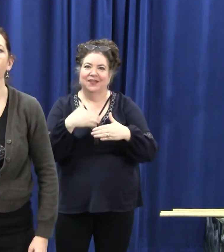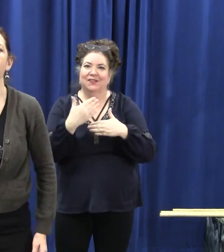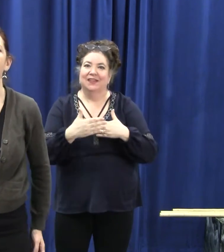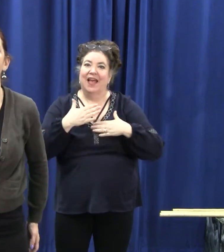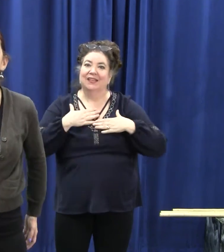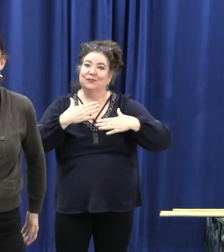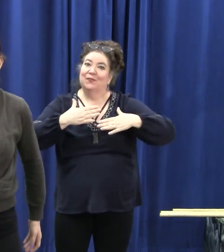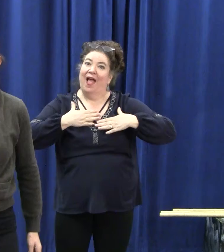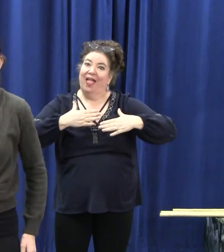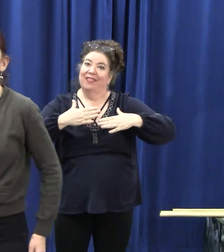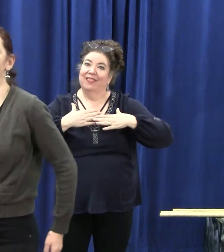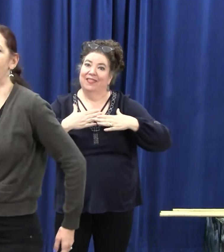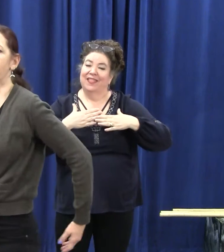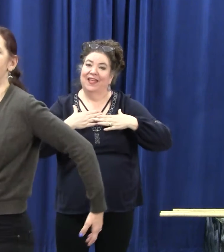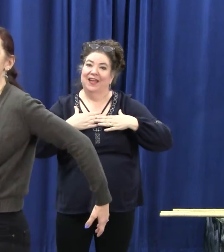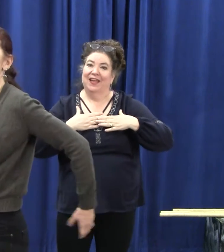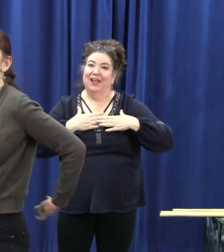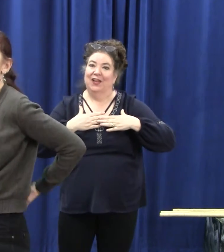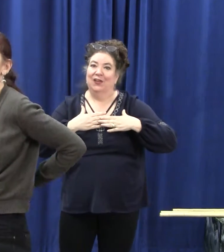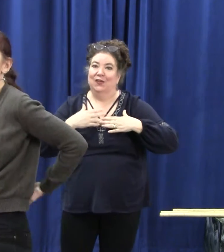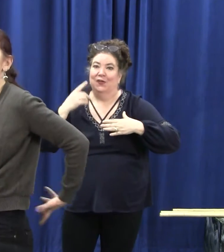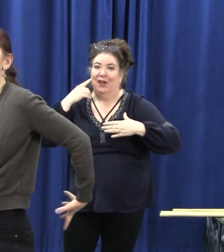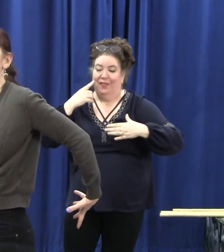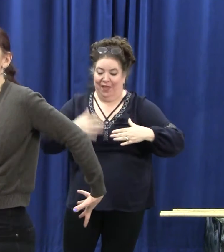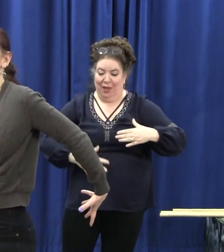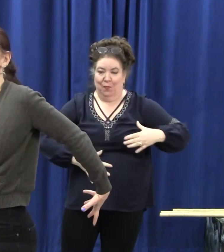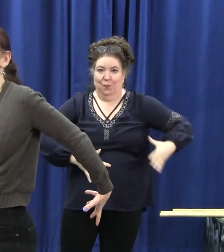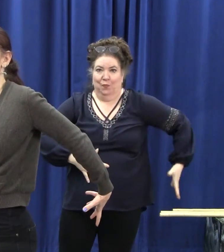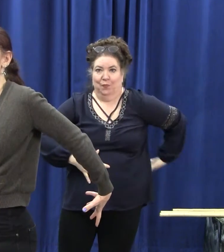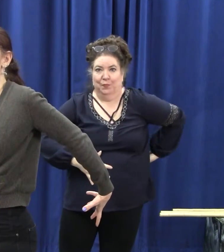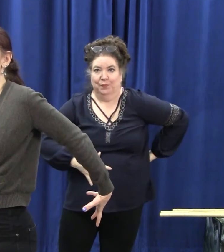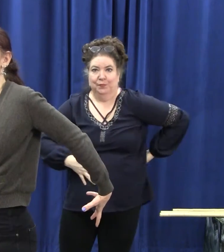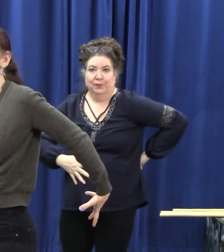going to take it to the front and the back so you're expanding the front of your body